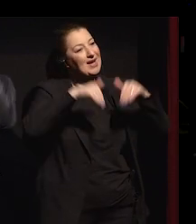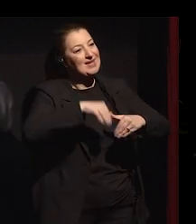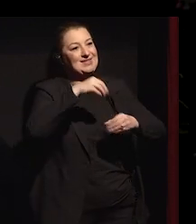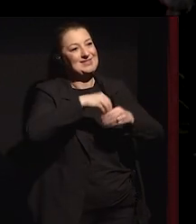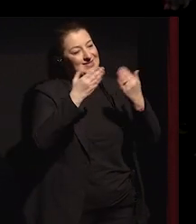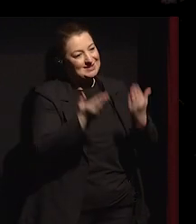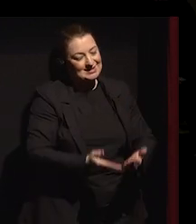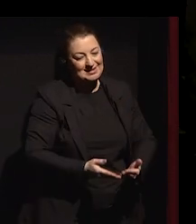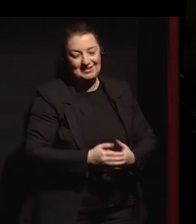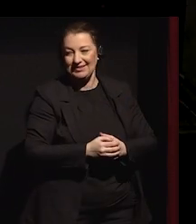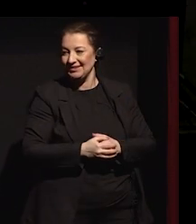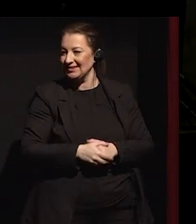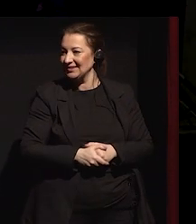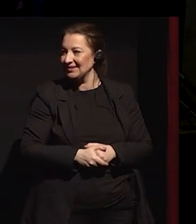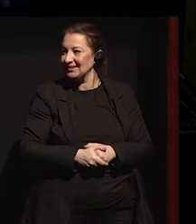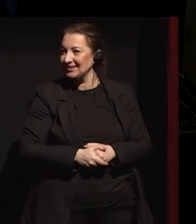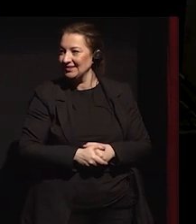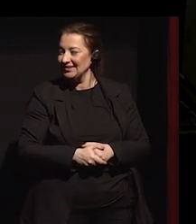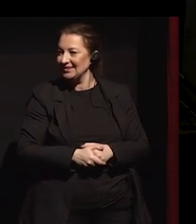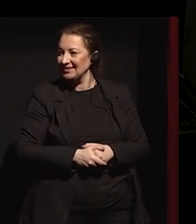Thank you. My sister.